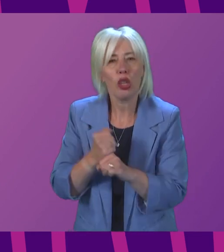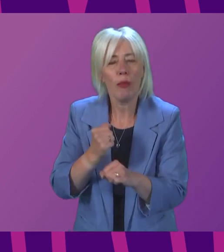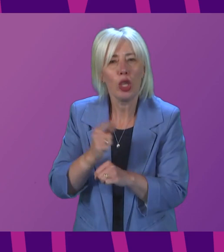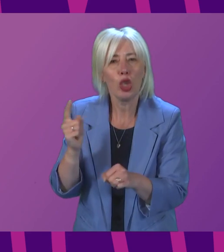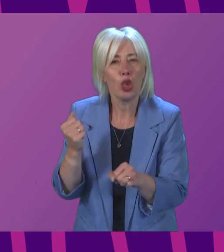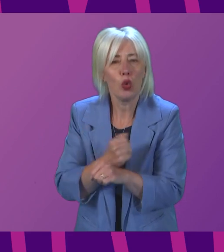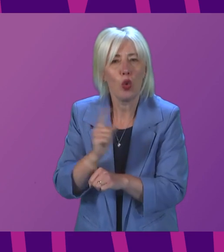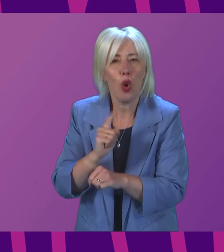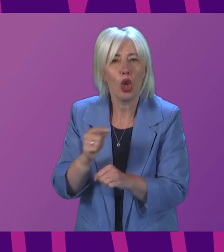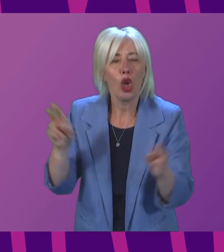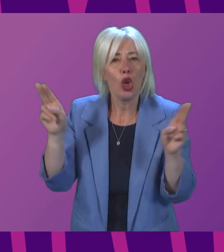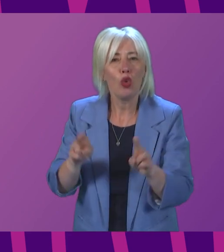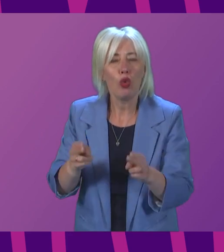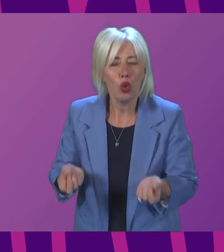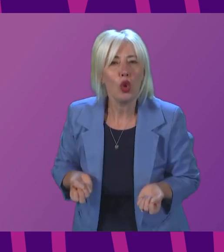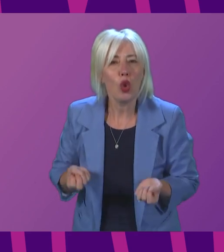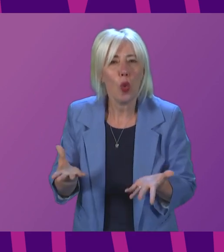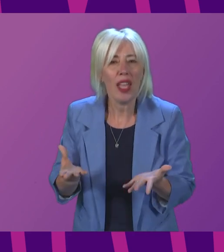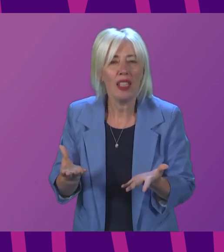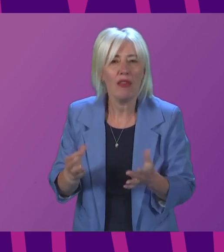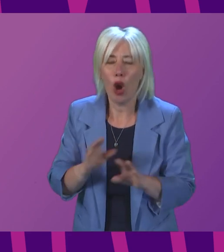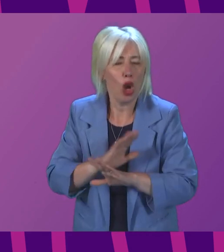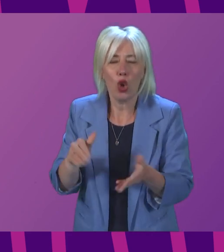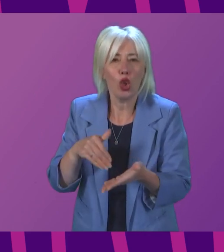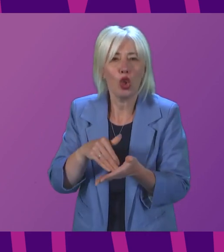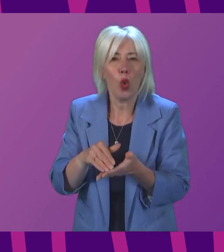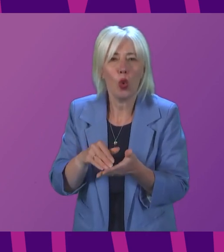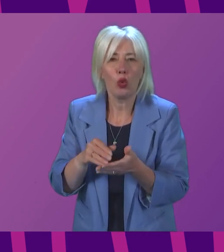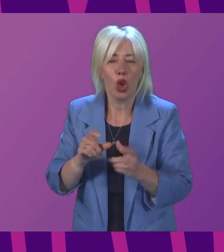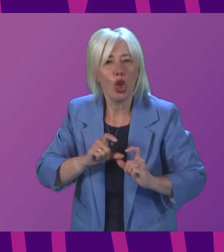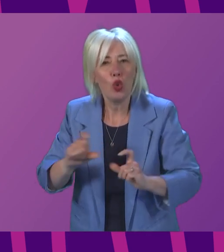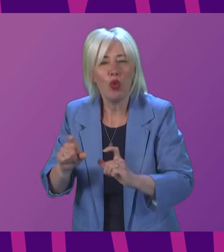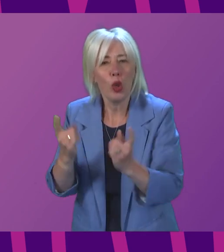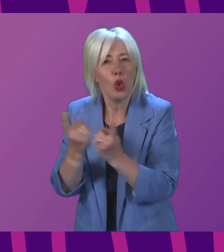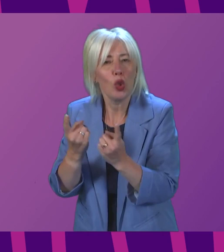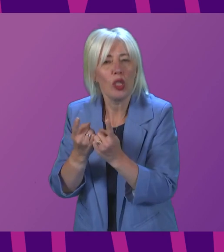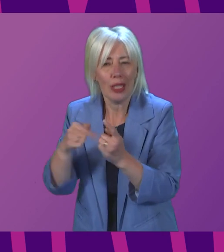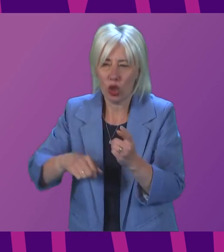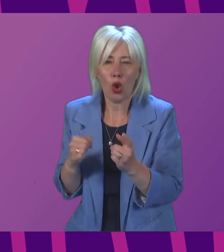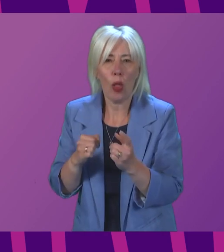waste of unsold, durable goods in Scotland, in line with the net zero targets.